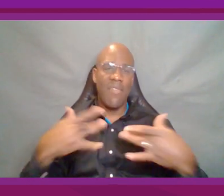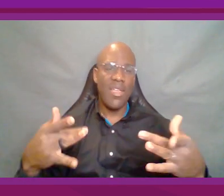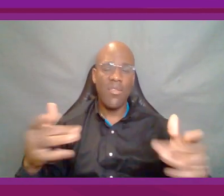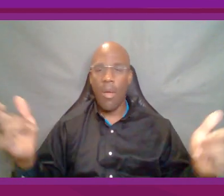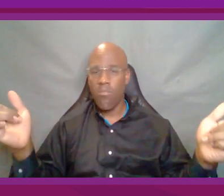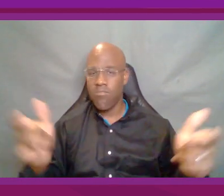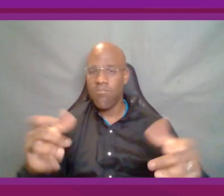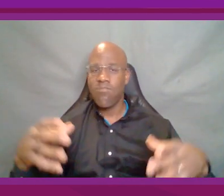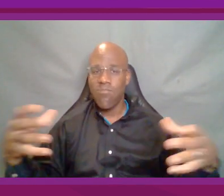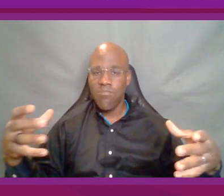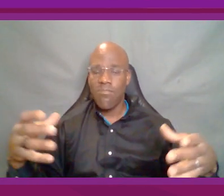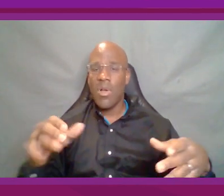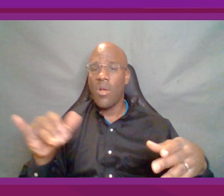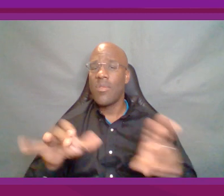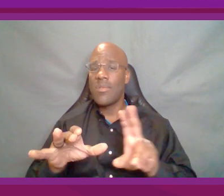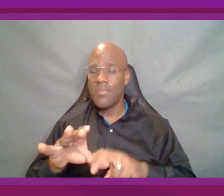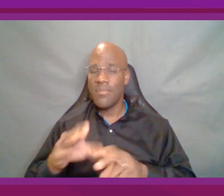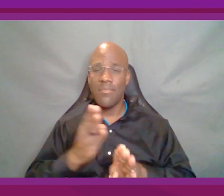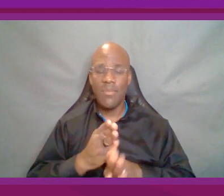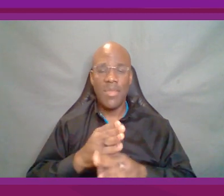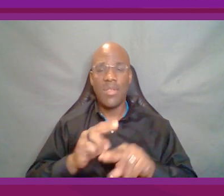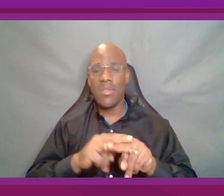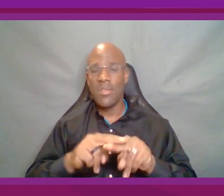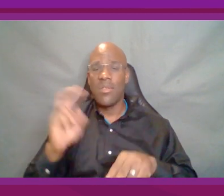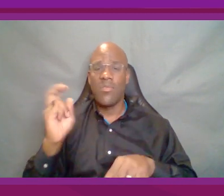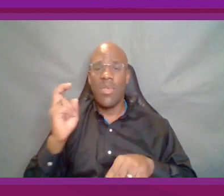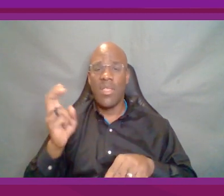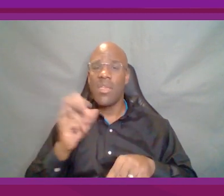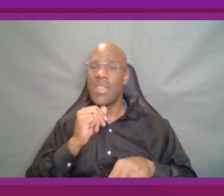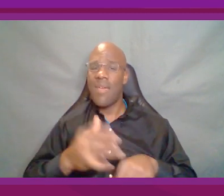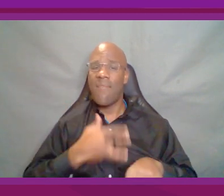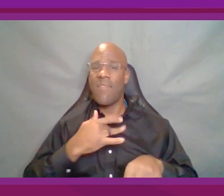and be able to take public transportation without putting their lives in danger.